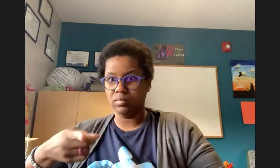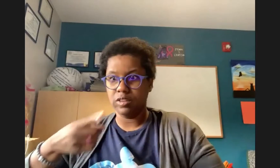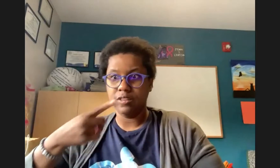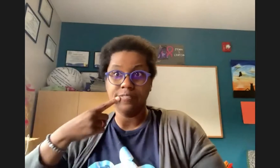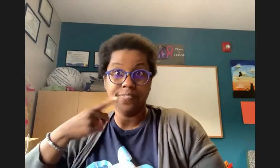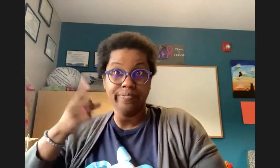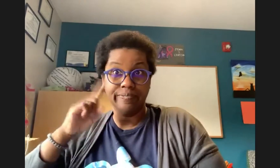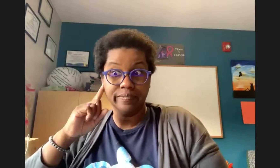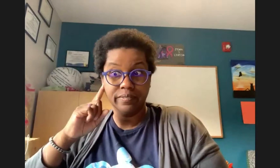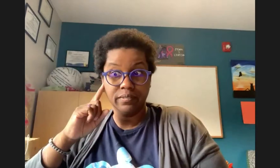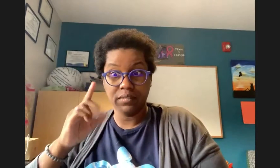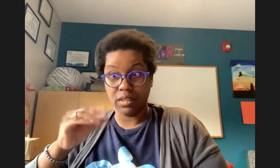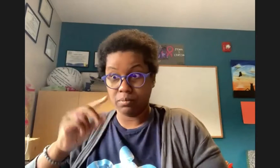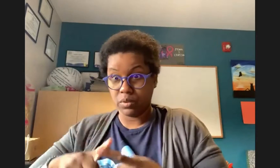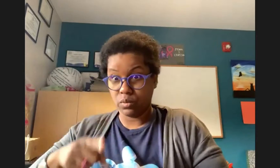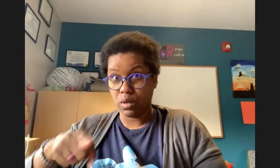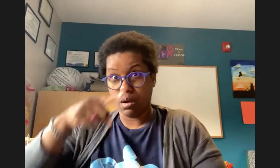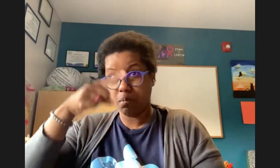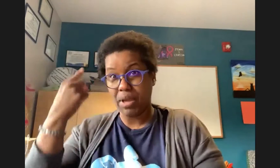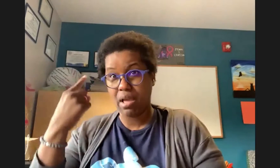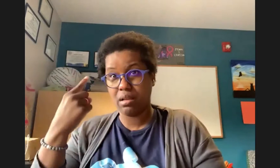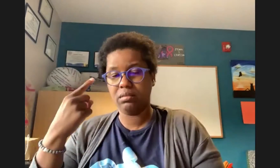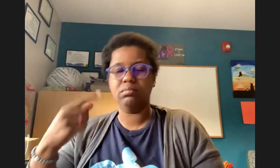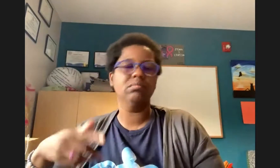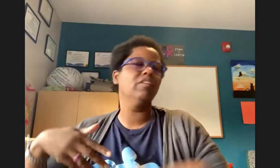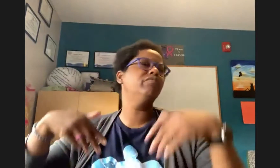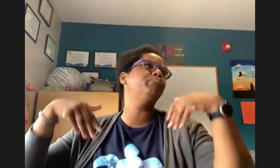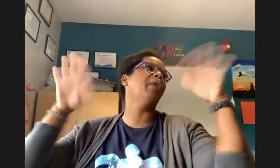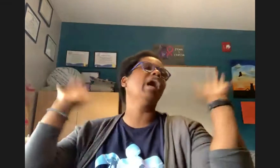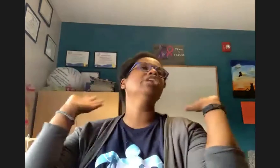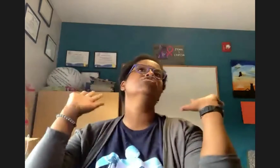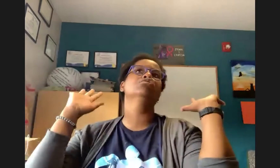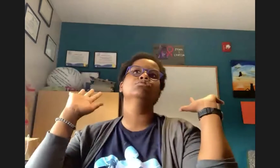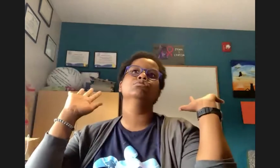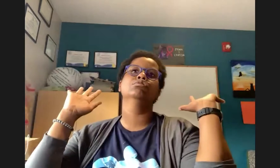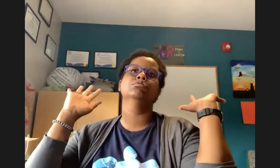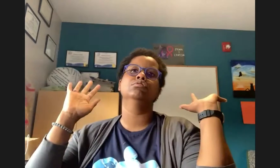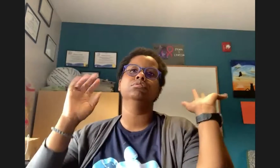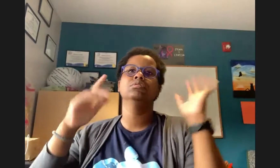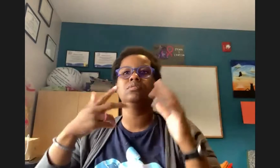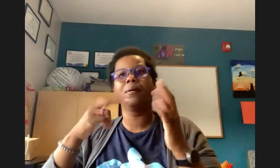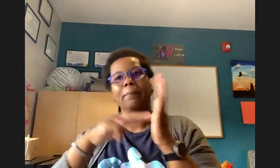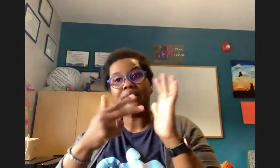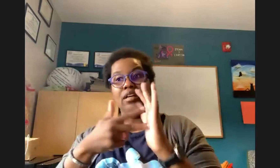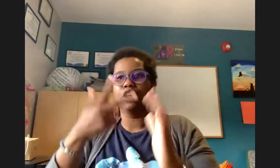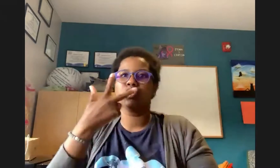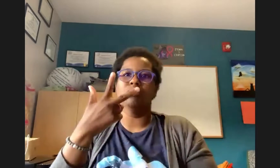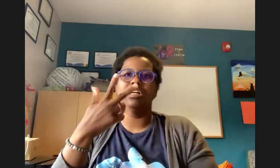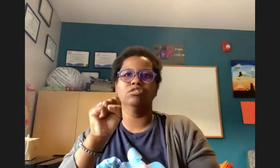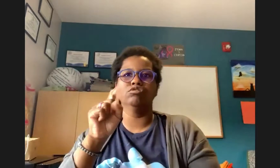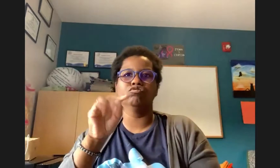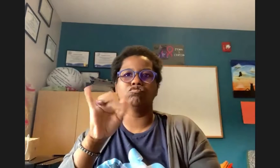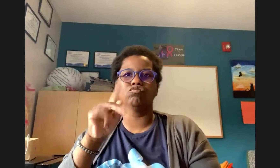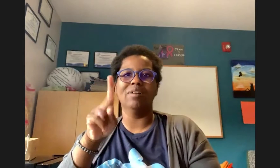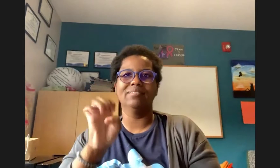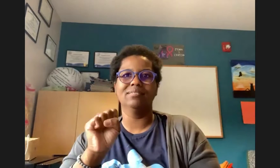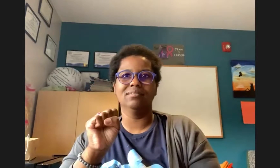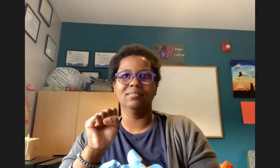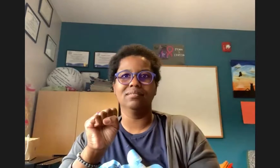who is Deaf, who is black, who is female, now has three strikes against her.